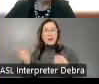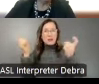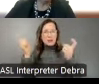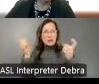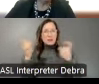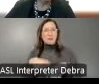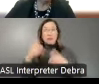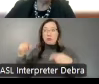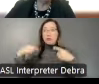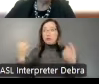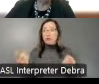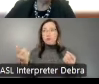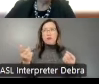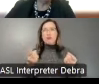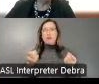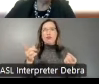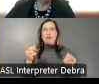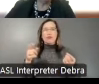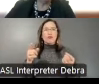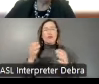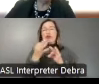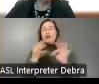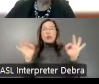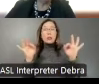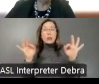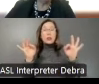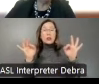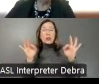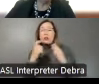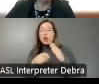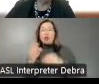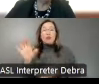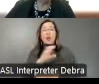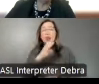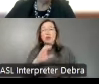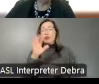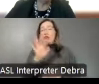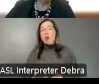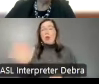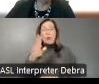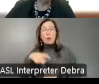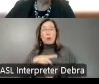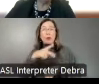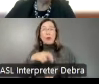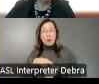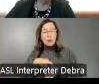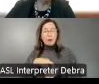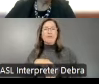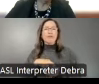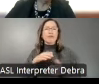you have been presenting free of charge jazz concerts around Puerto Rico, often in rural